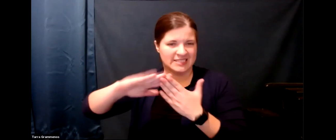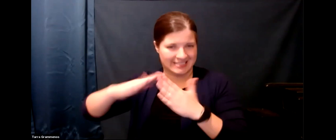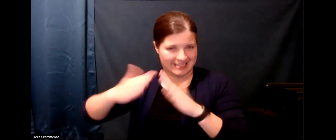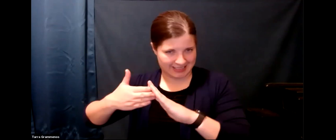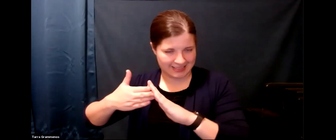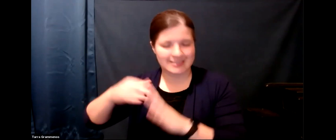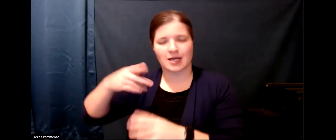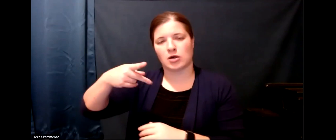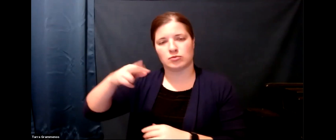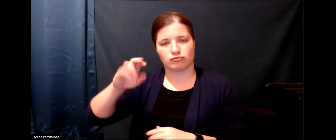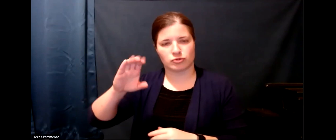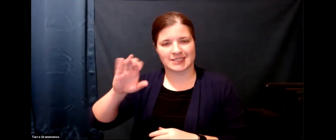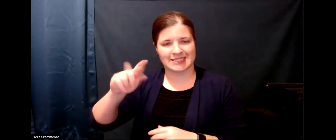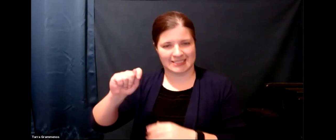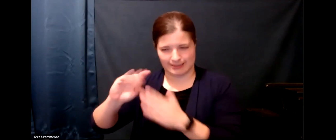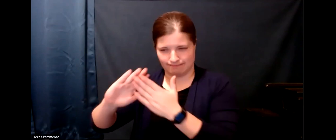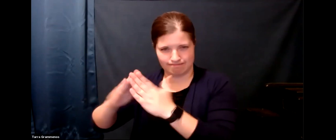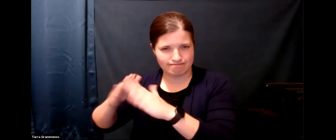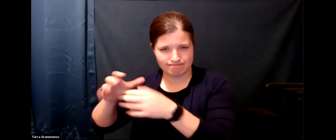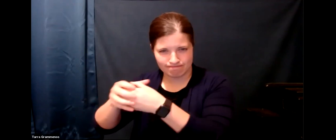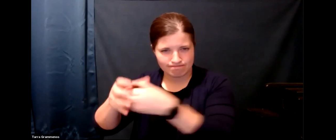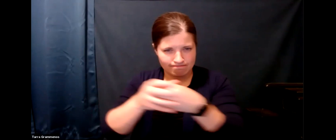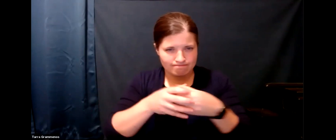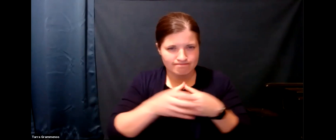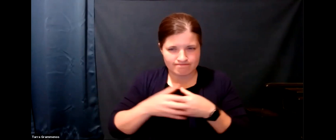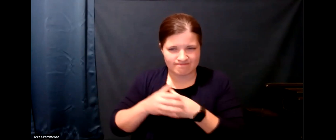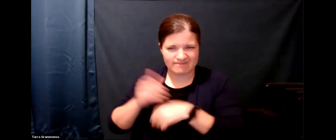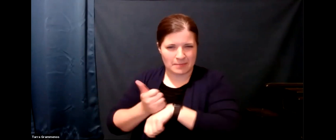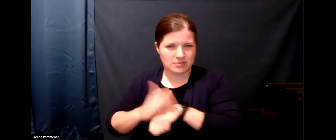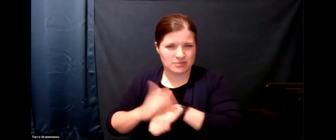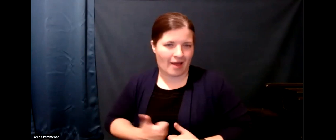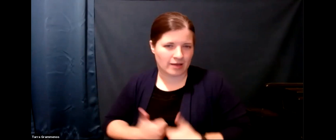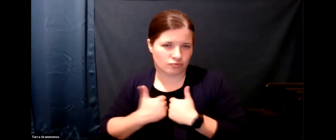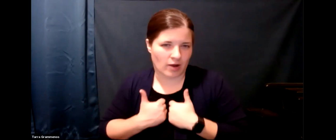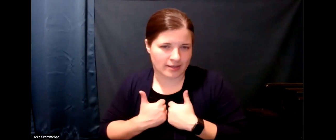All by address. And in our storage, we have a locked room.